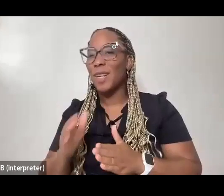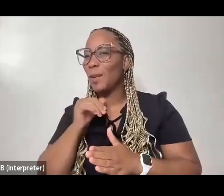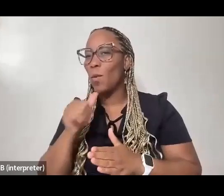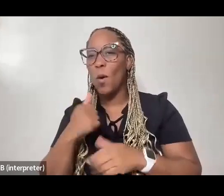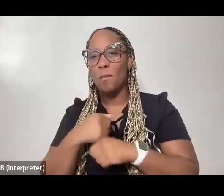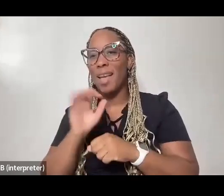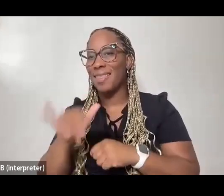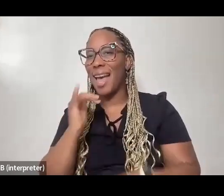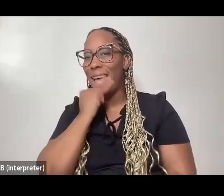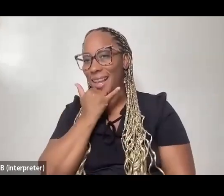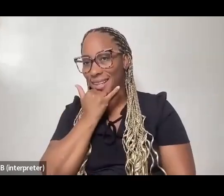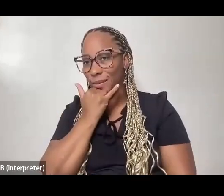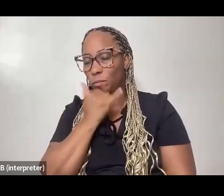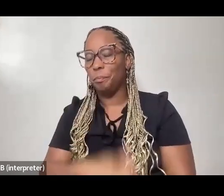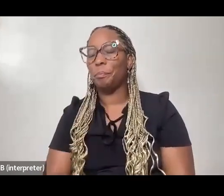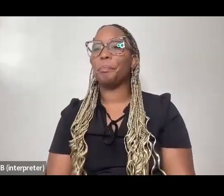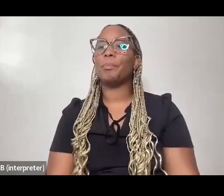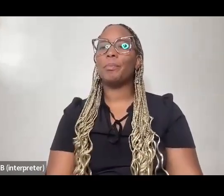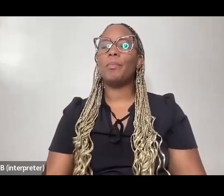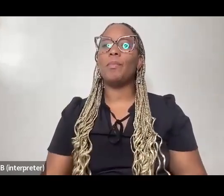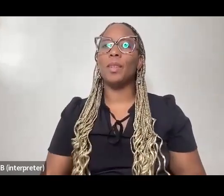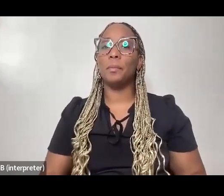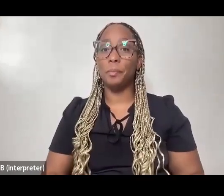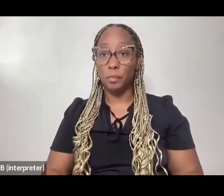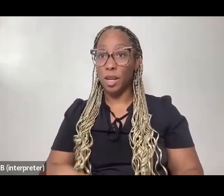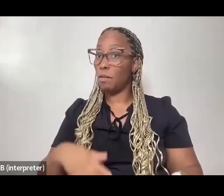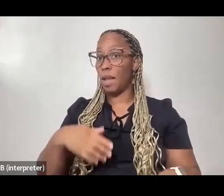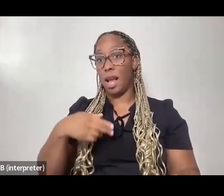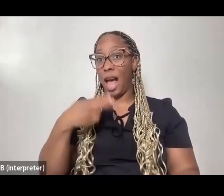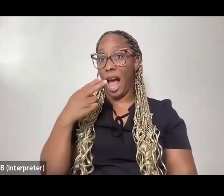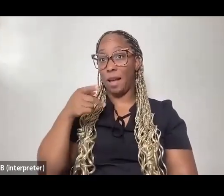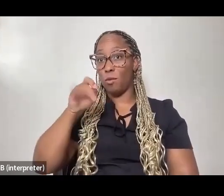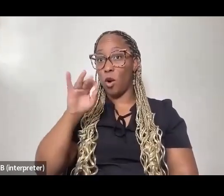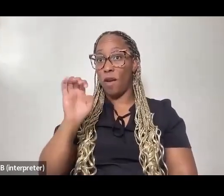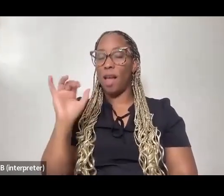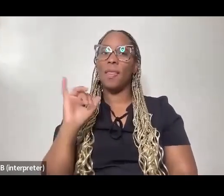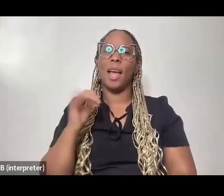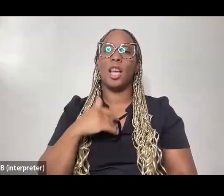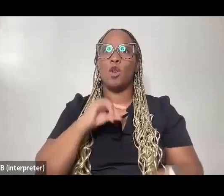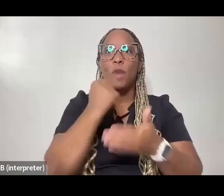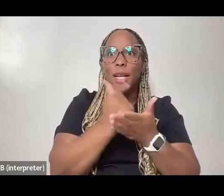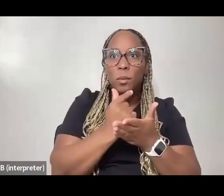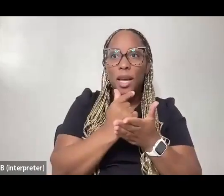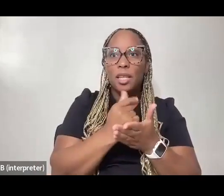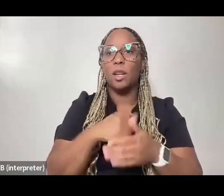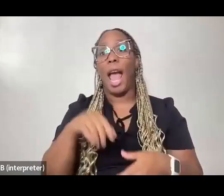So again, high profile events like graduation or at UNC, we